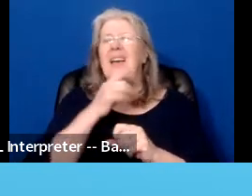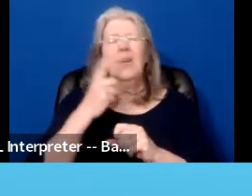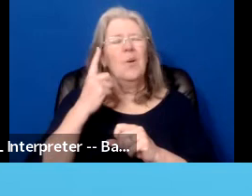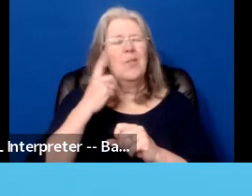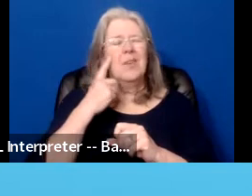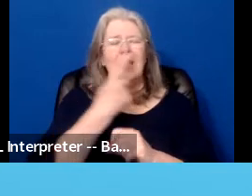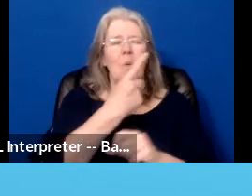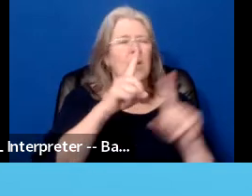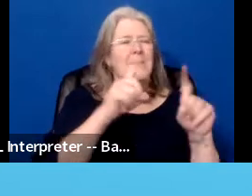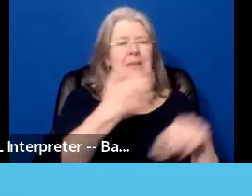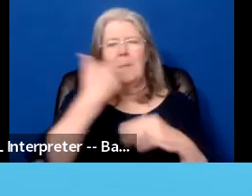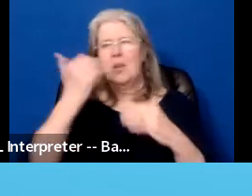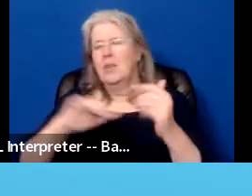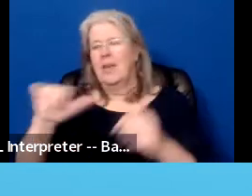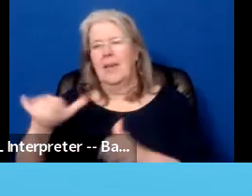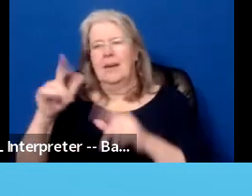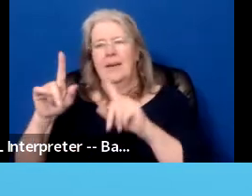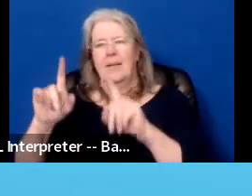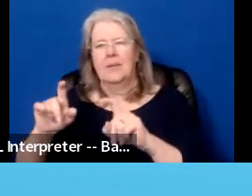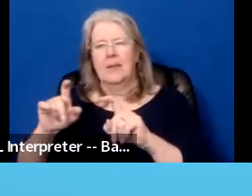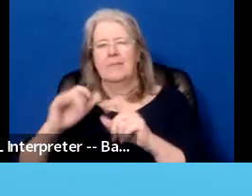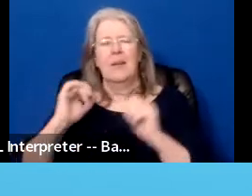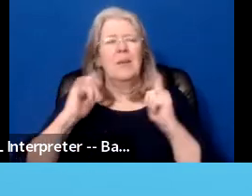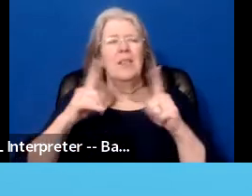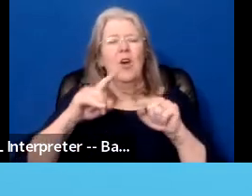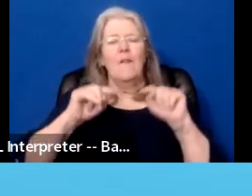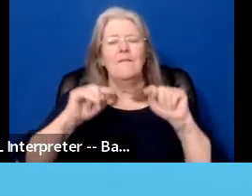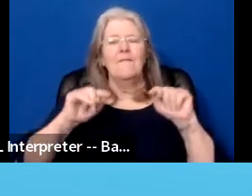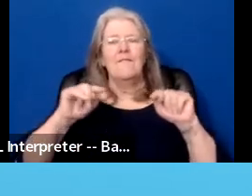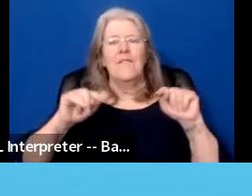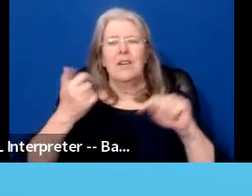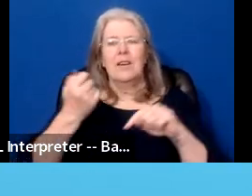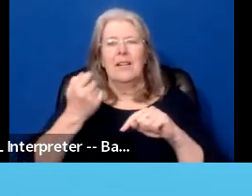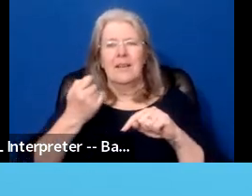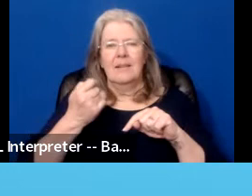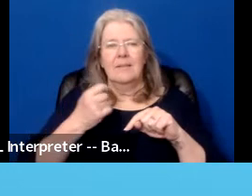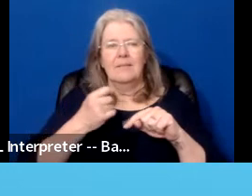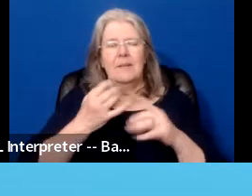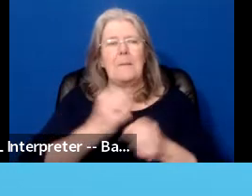tests. They all vary a little bit. I think that getting a good specimen is important